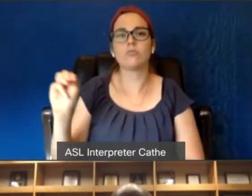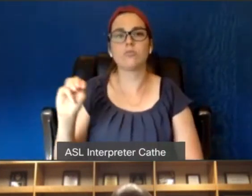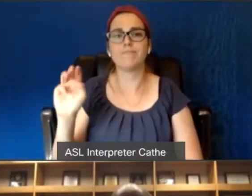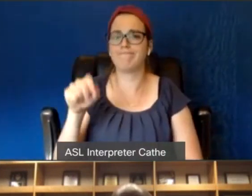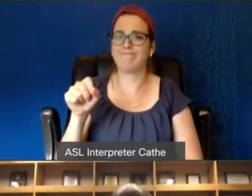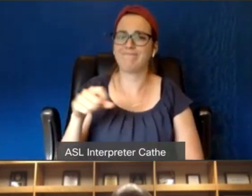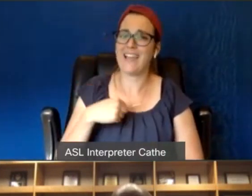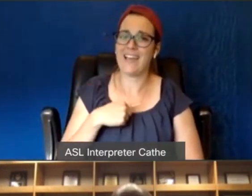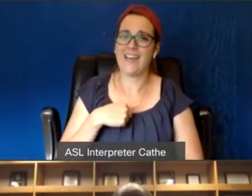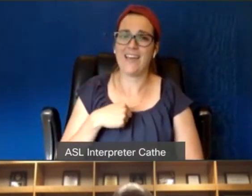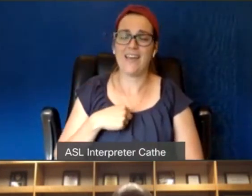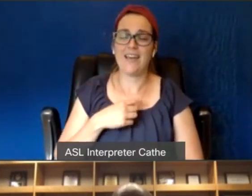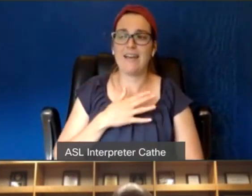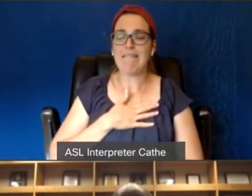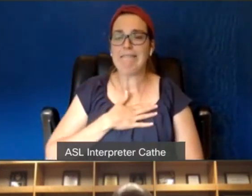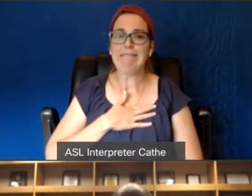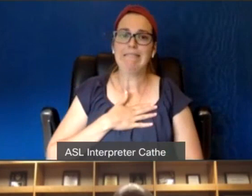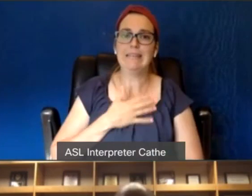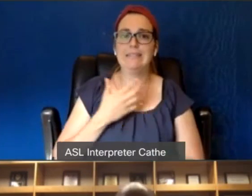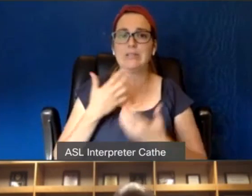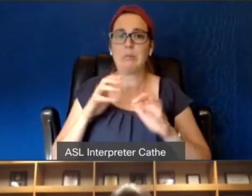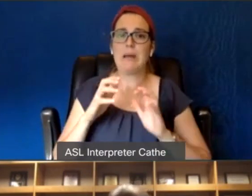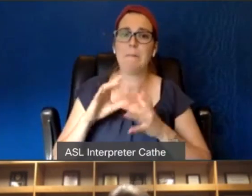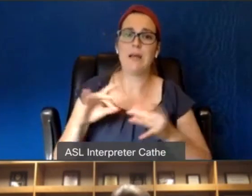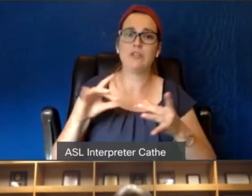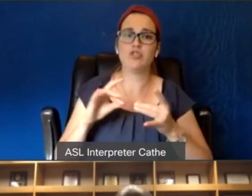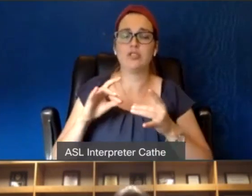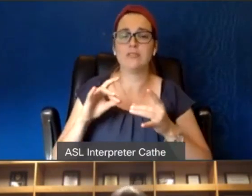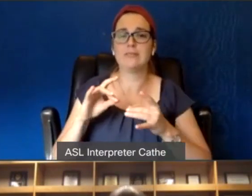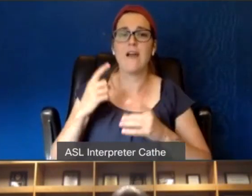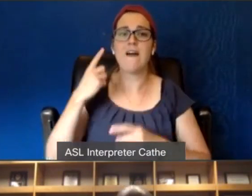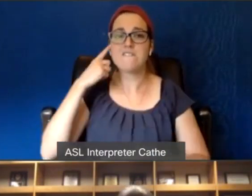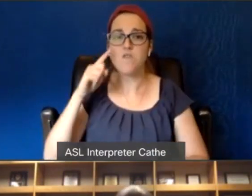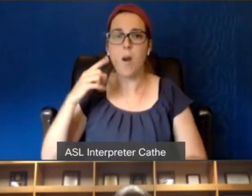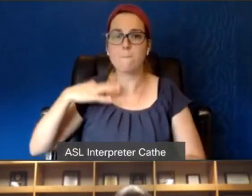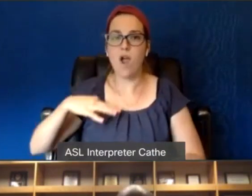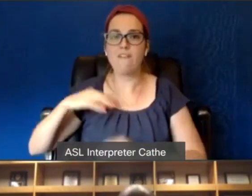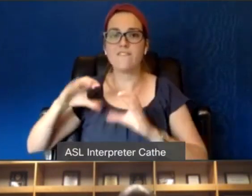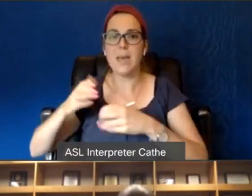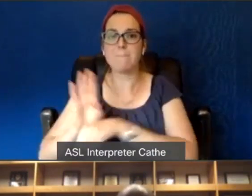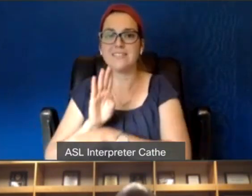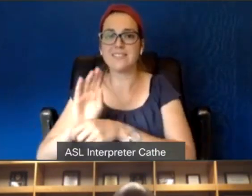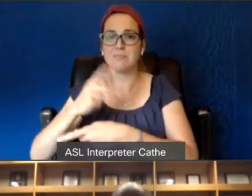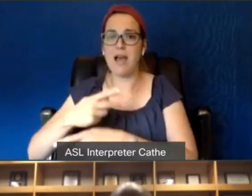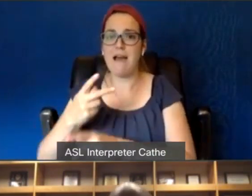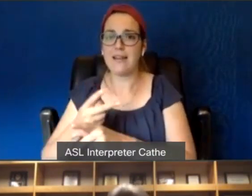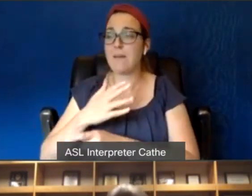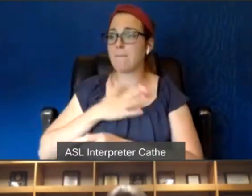you know, for profit products because, you know, given my kind of my role at NDCP that sounds like were sort